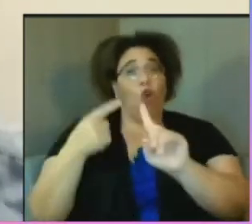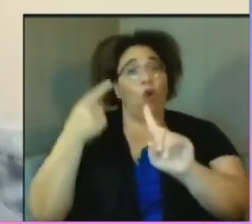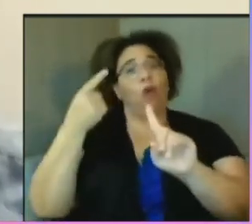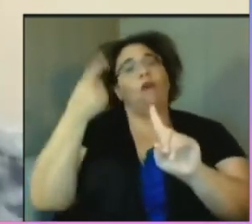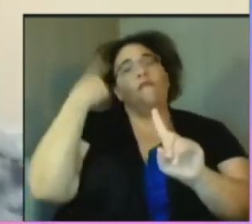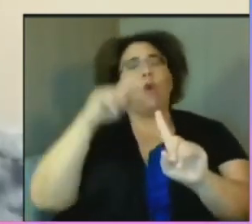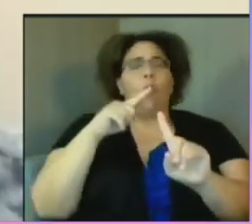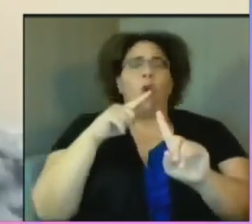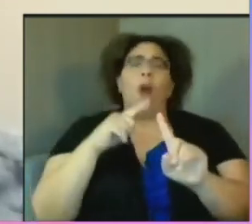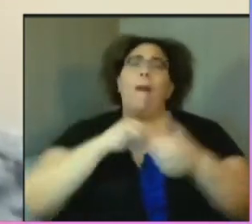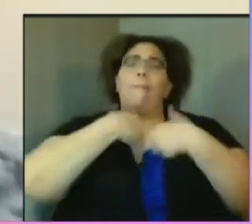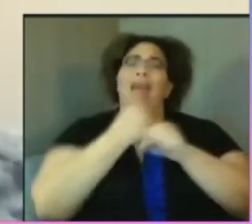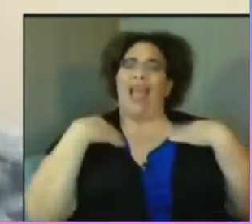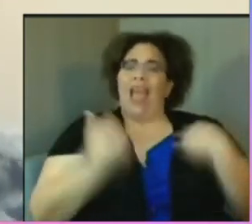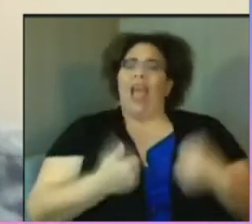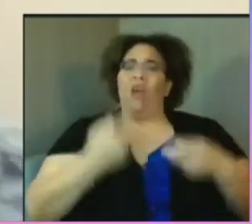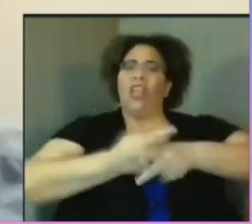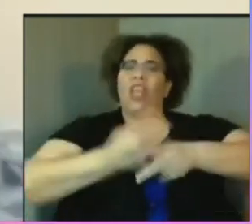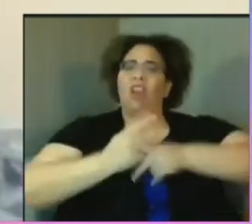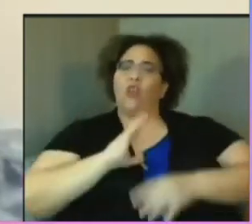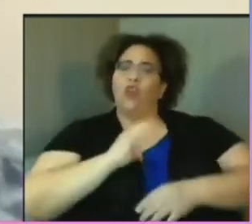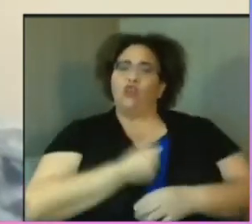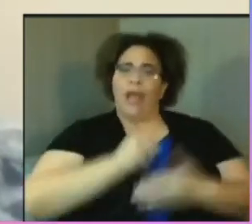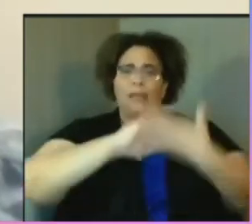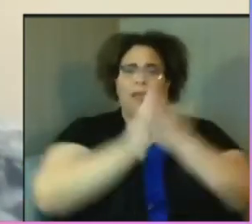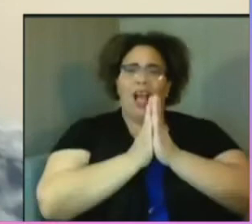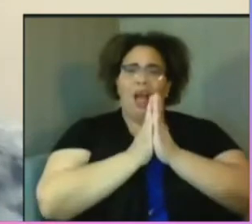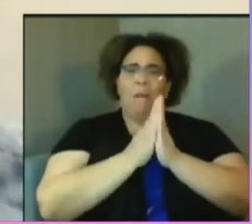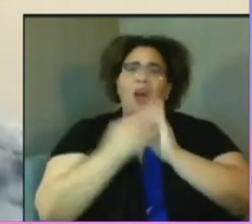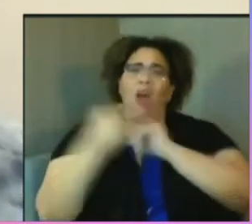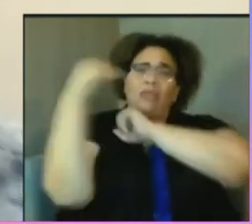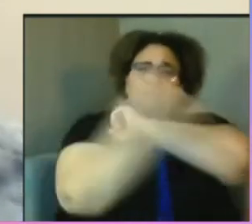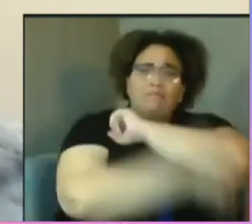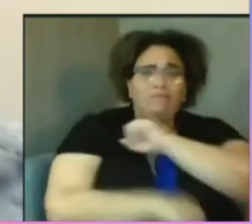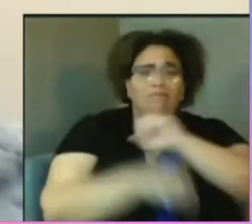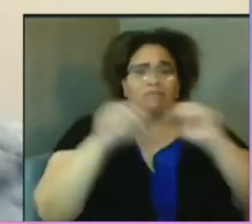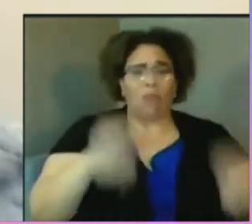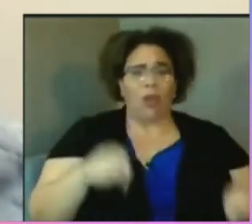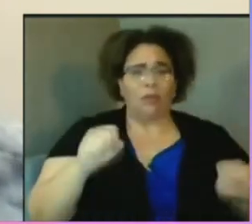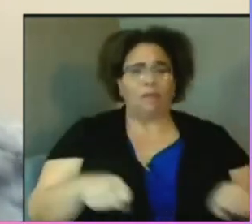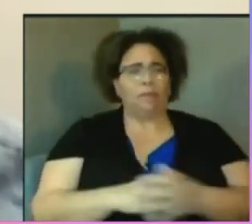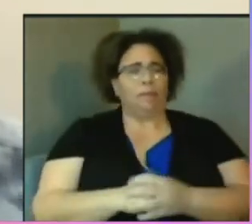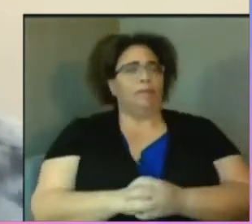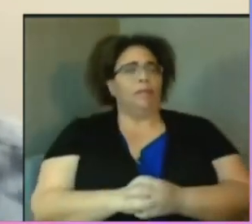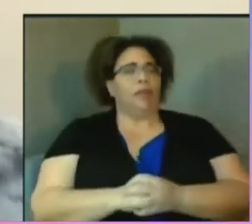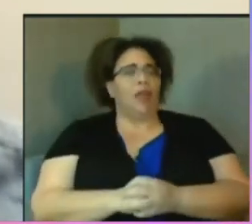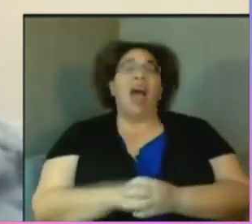those attacks are also gonna keep coming and we're gonna have to keep fighting them. And then obviously, there's just the inherent